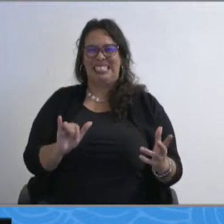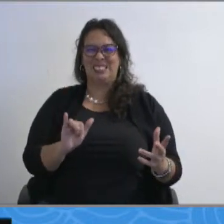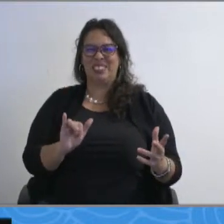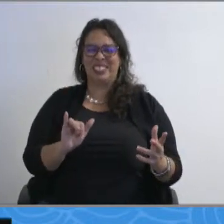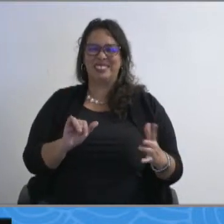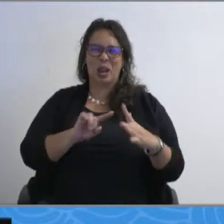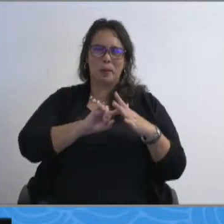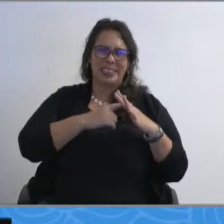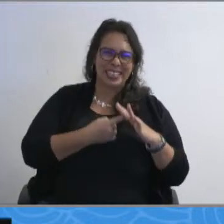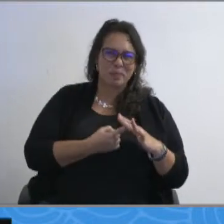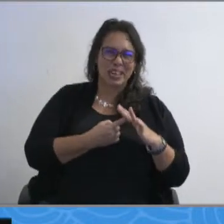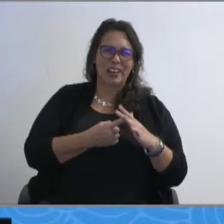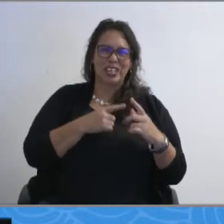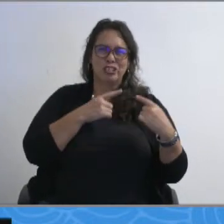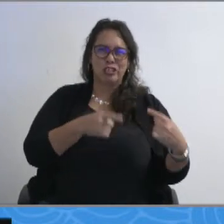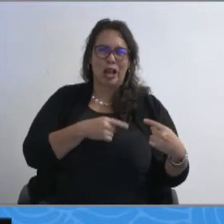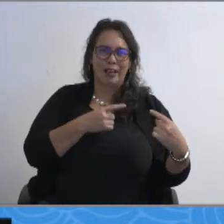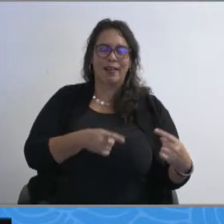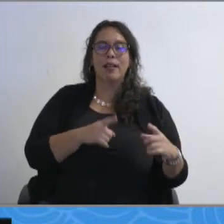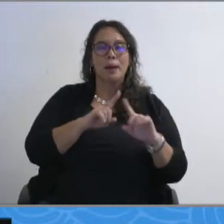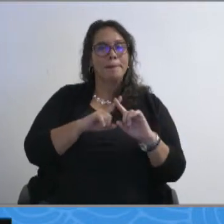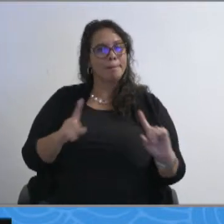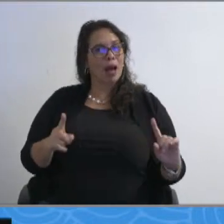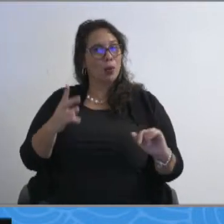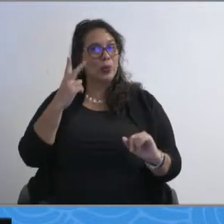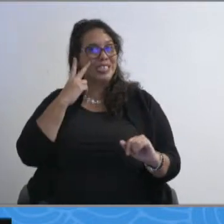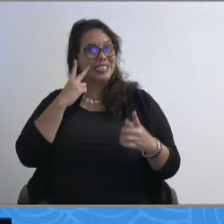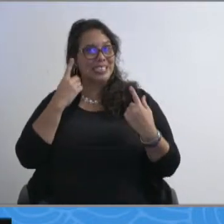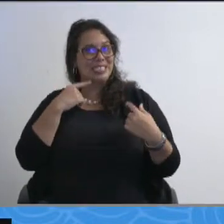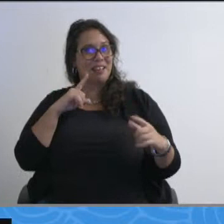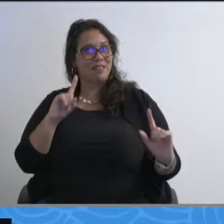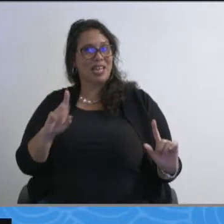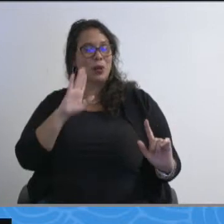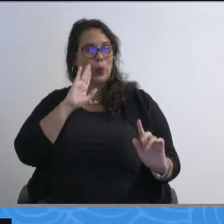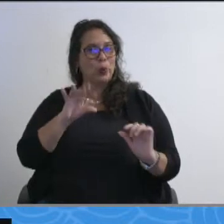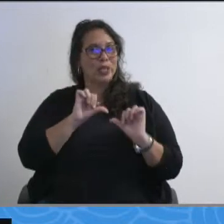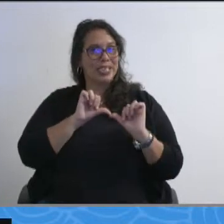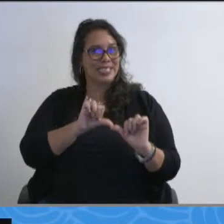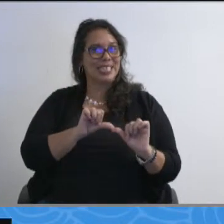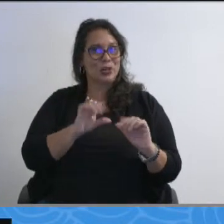but definitely something that we see as effective and something that we will can continue to focus on.